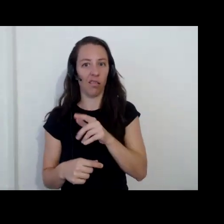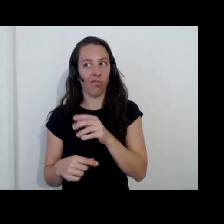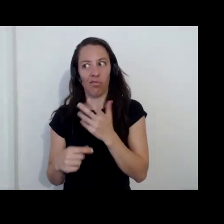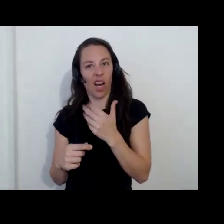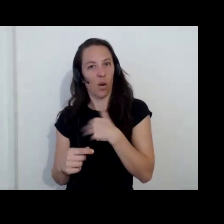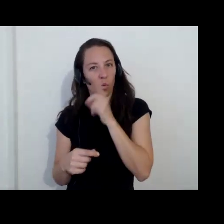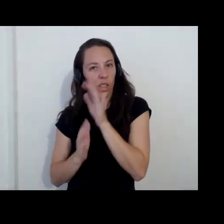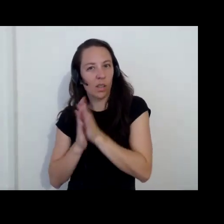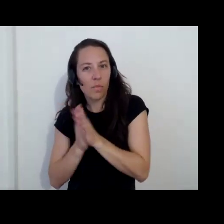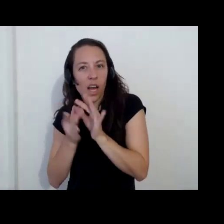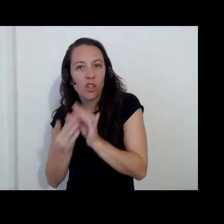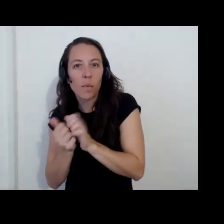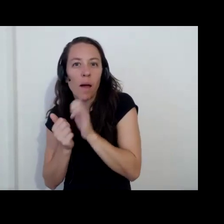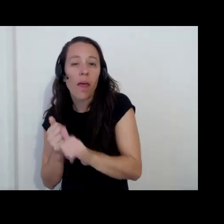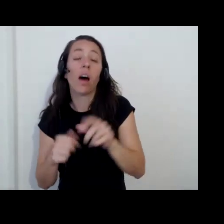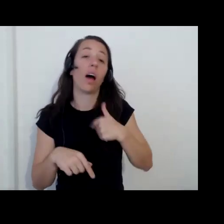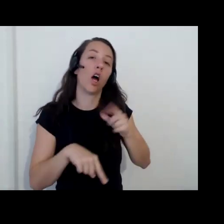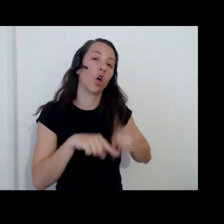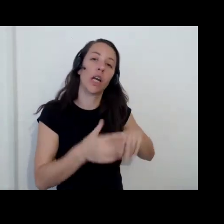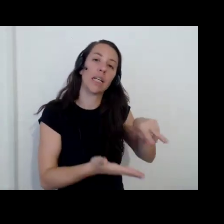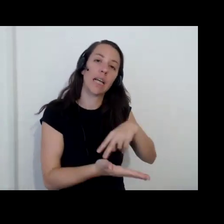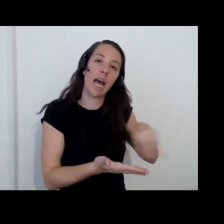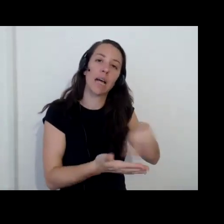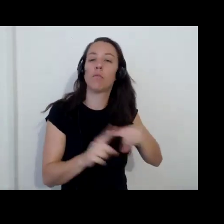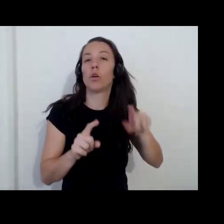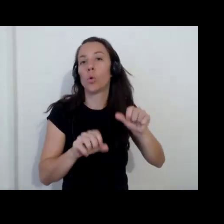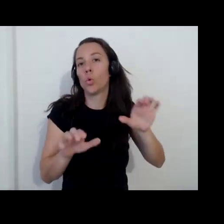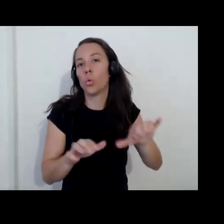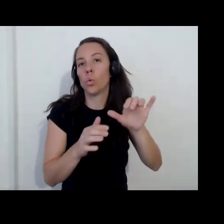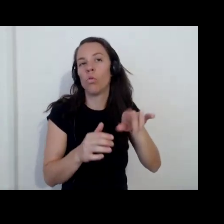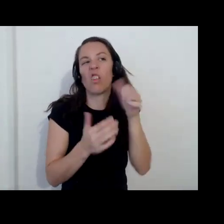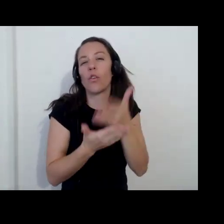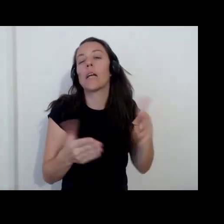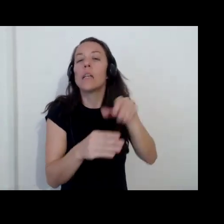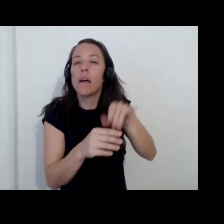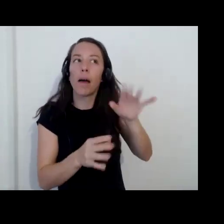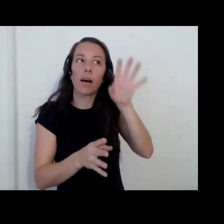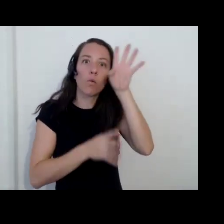I couldn't dance but maybe I could do other things in that same creative world.